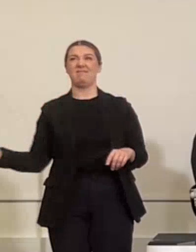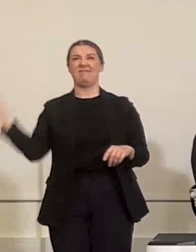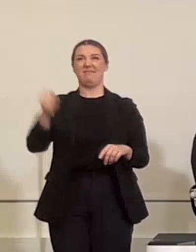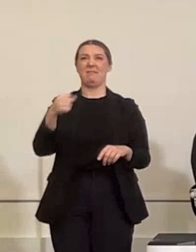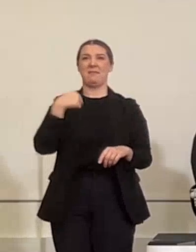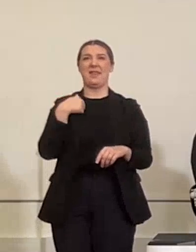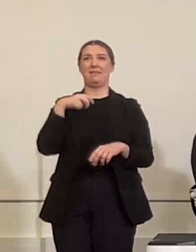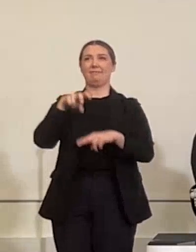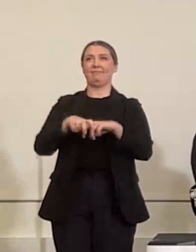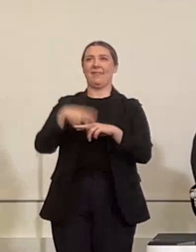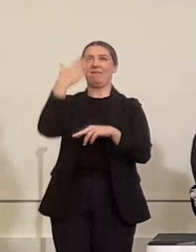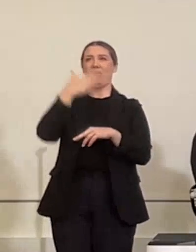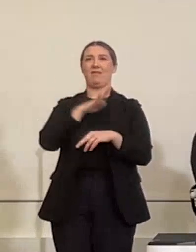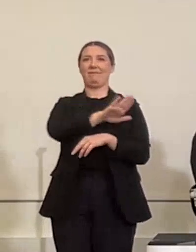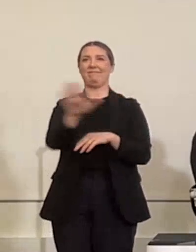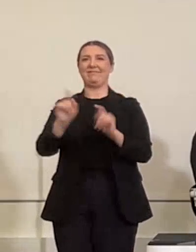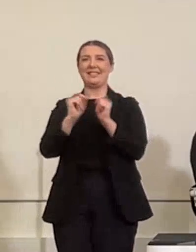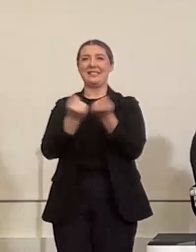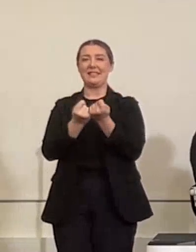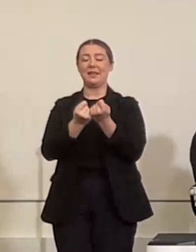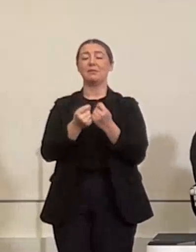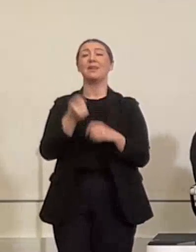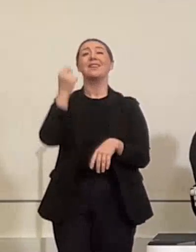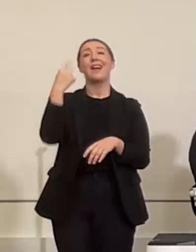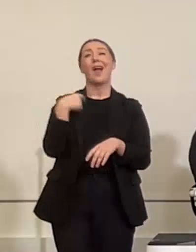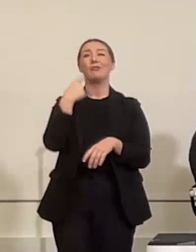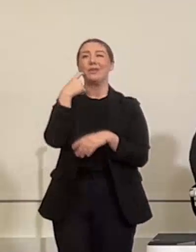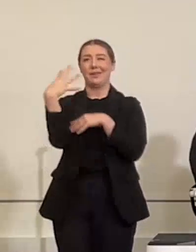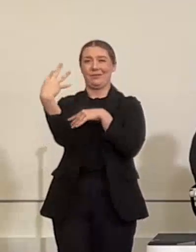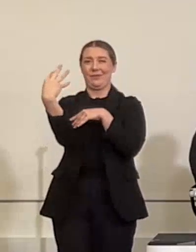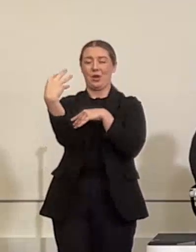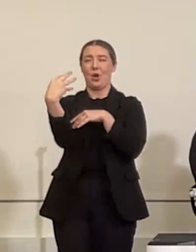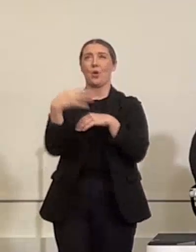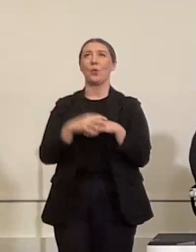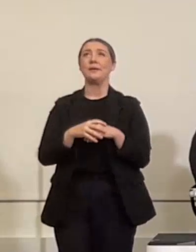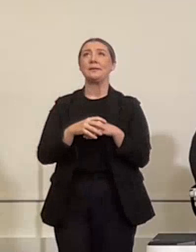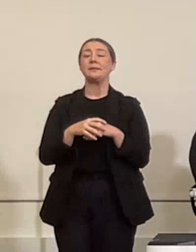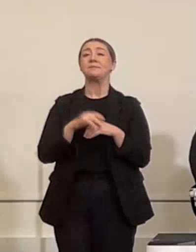And I recently did a video where we're struggling with one of our